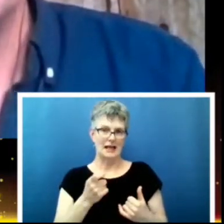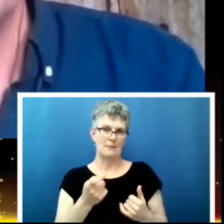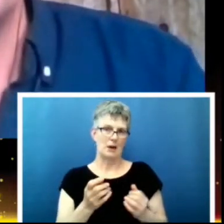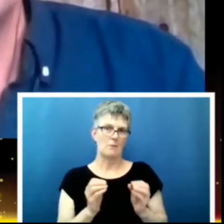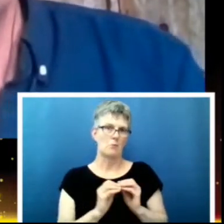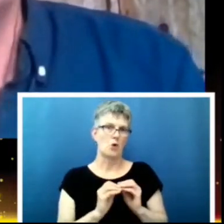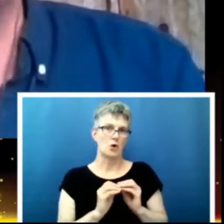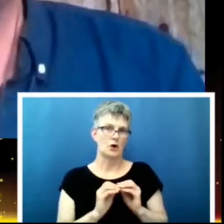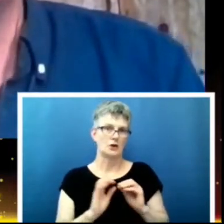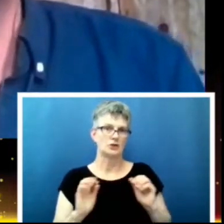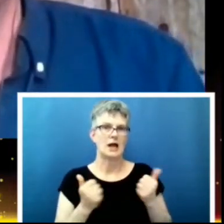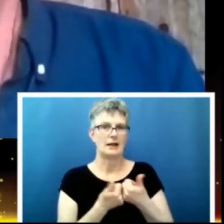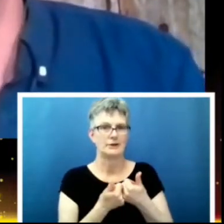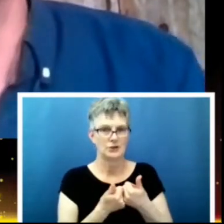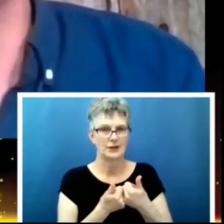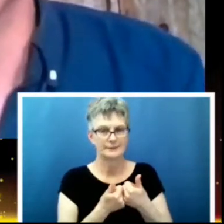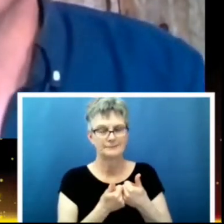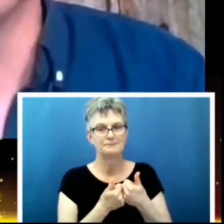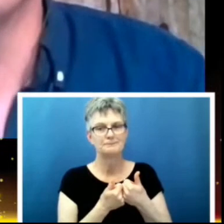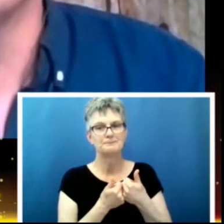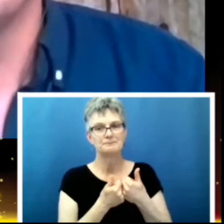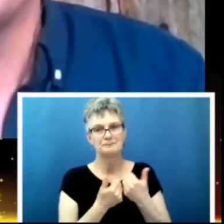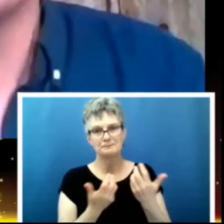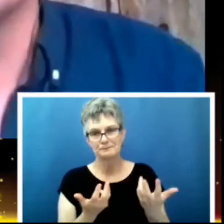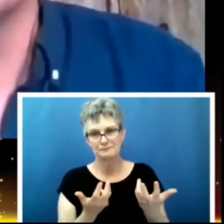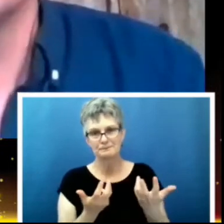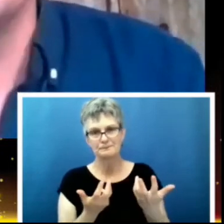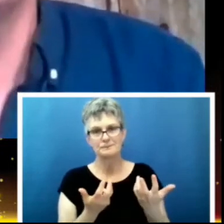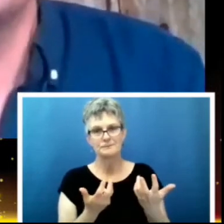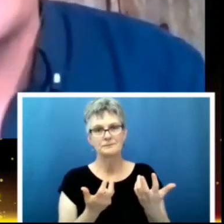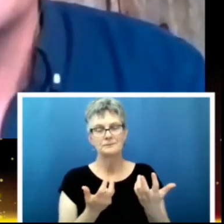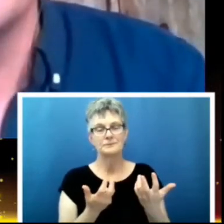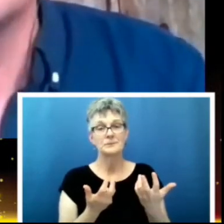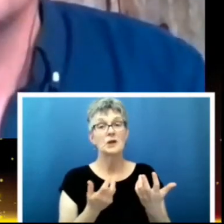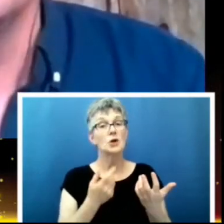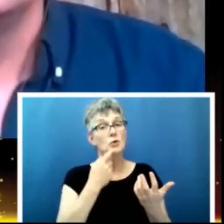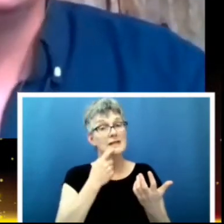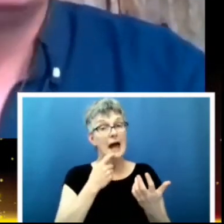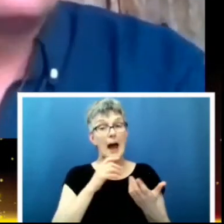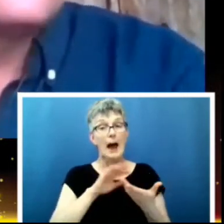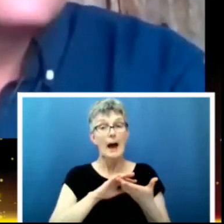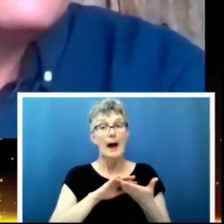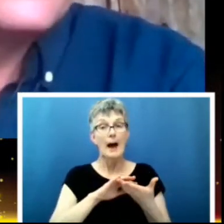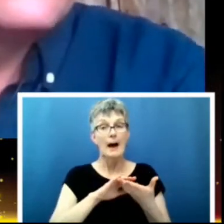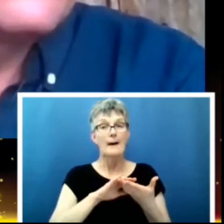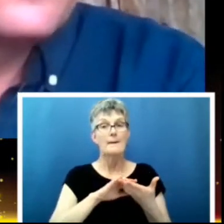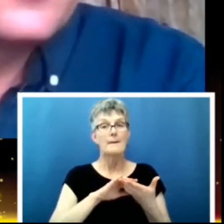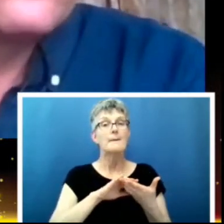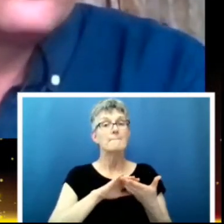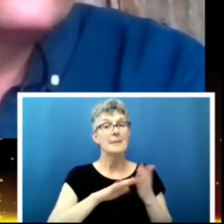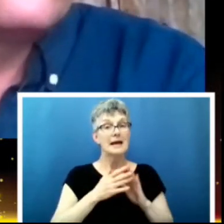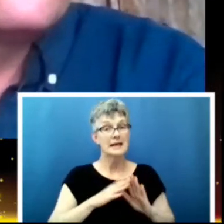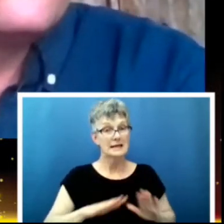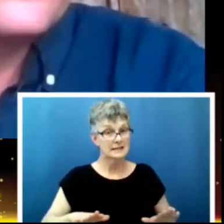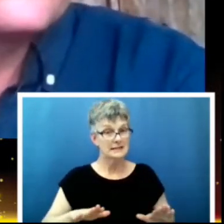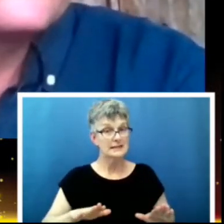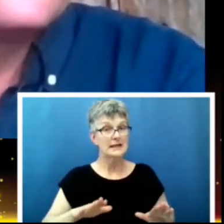I don't know that you can, you say peace isn't active, it is active. So you don't wanna maybe think too fixed,